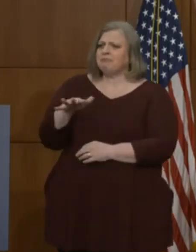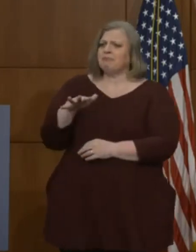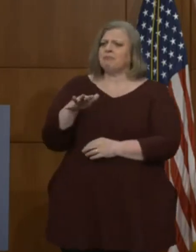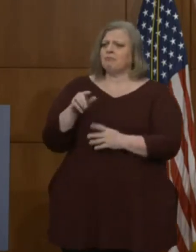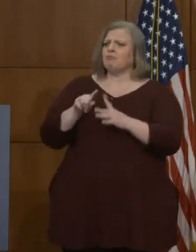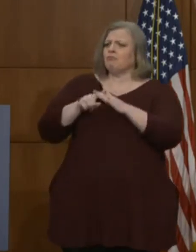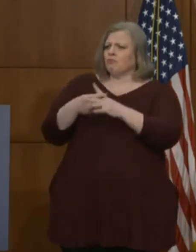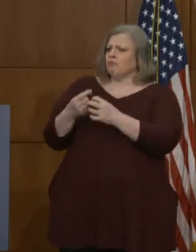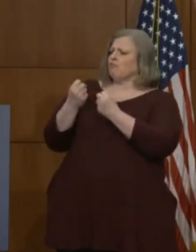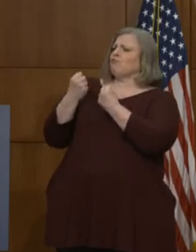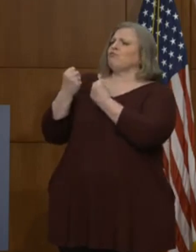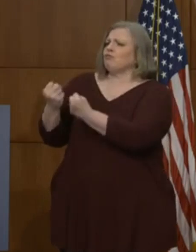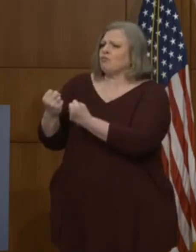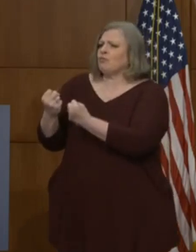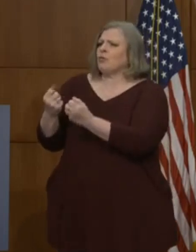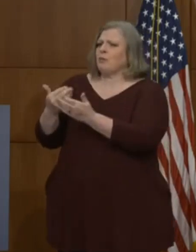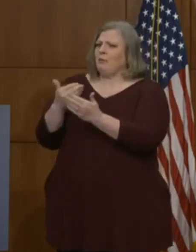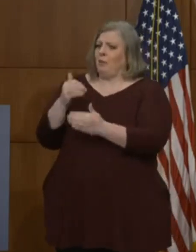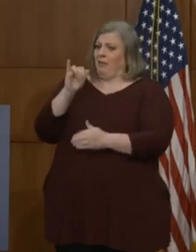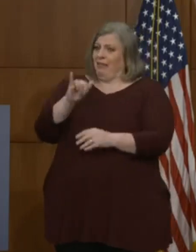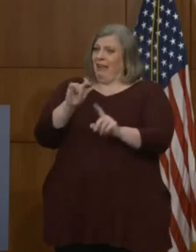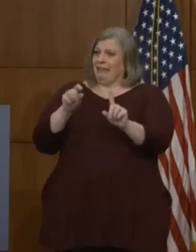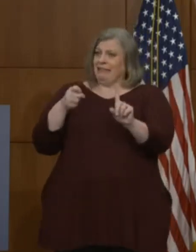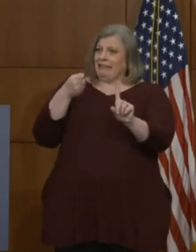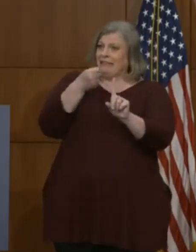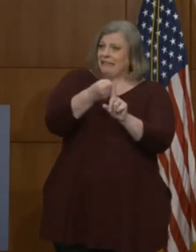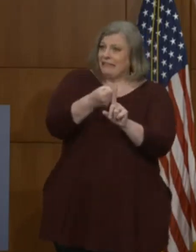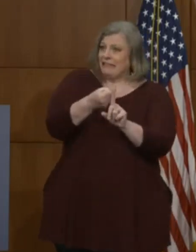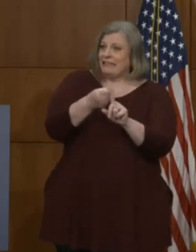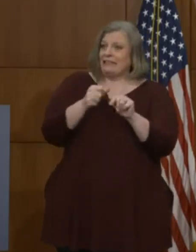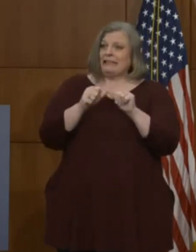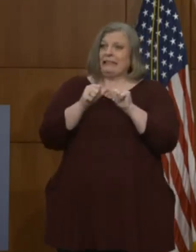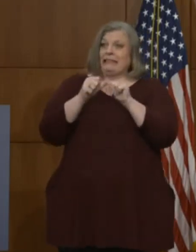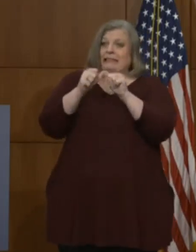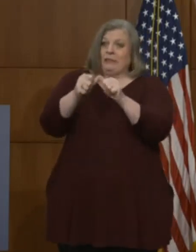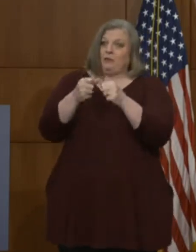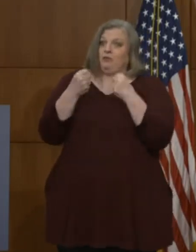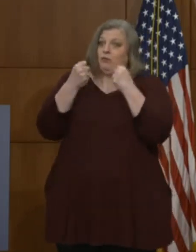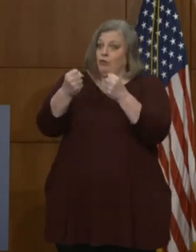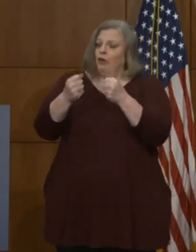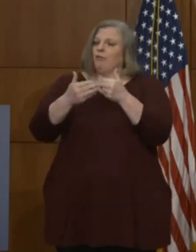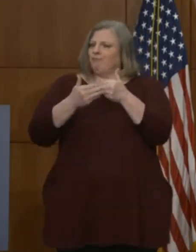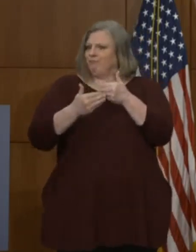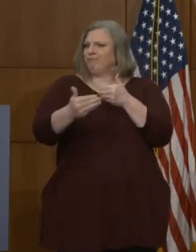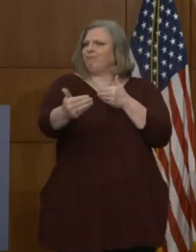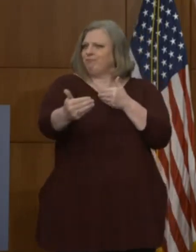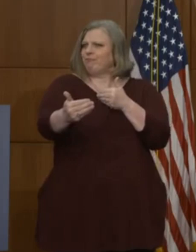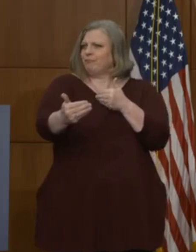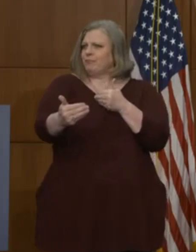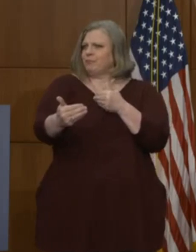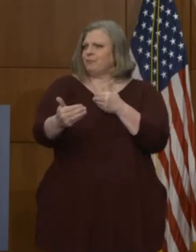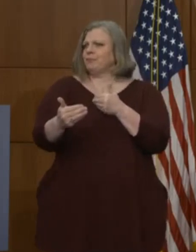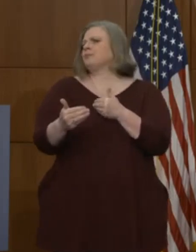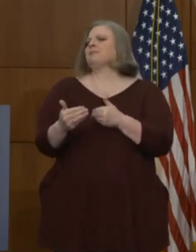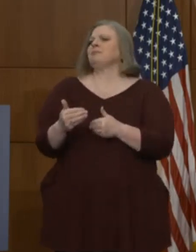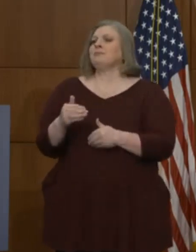STARTED OFF STRONG BEFORE THIS VIRUS AND WE WILL CONTINUE TO VIRUS AND WE WILL CONTINUE TO BE STRONG MOVING FORWARD. THIS BE STRONG MOVING FORWARD. THIS IS A GREAT STATE IN WHICH TO DO